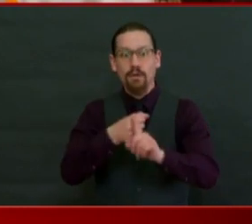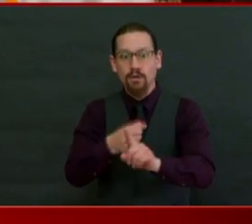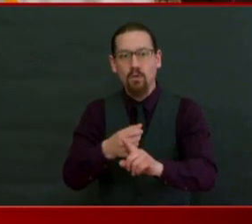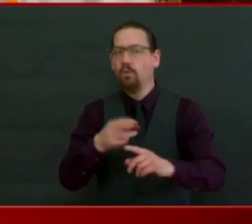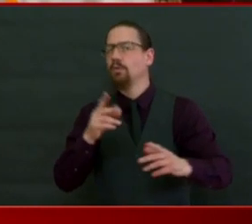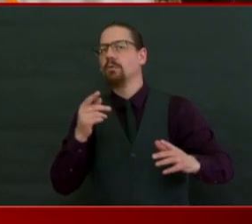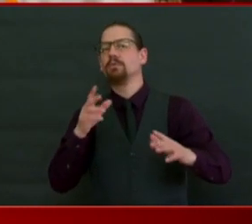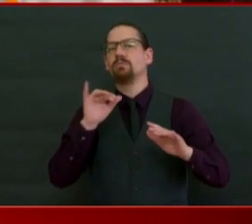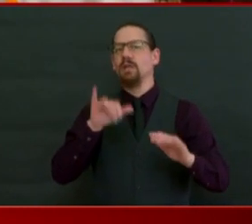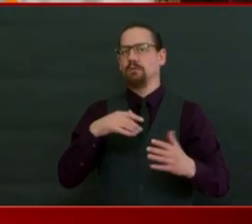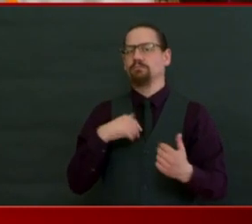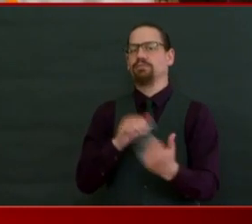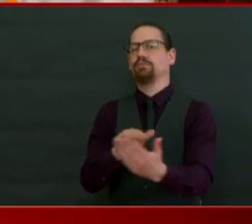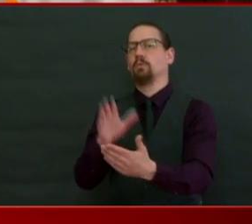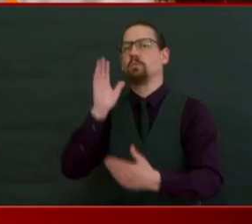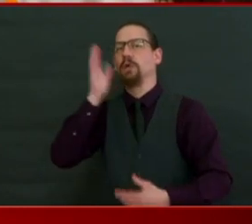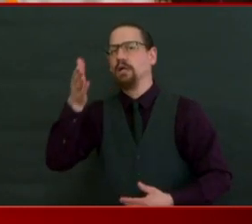WILL MAKE ADJUSTMENTS IF WE NEED TO WITH CONTINUING TO ASSESS THE RESULTS.